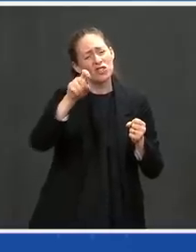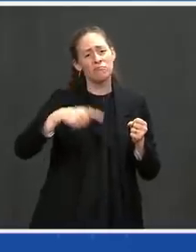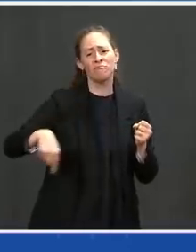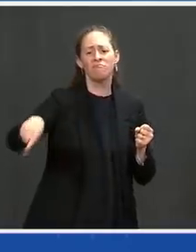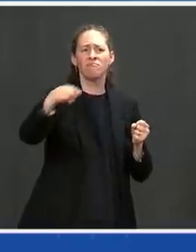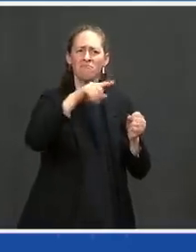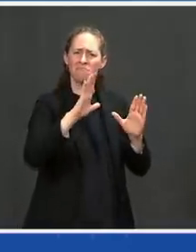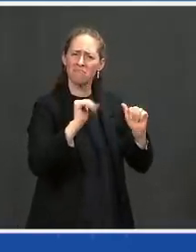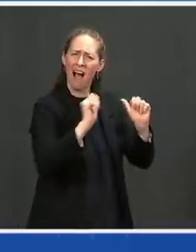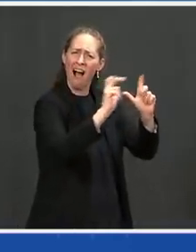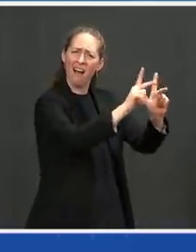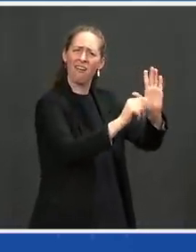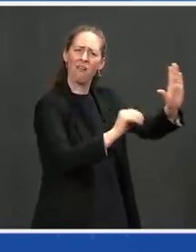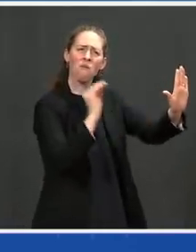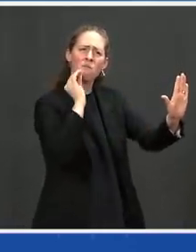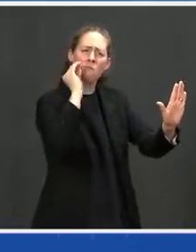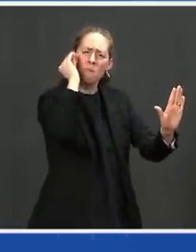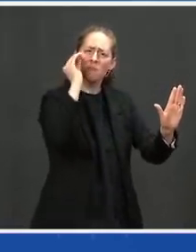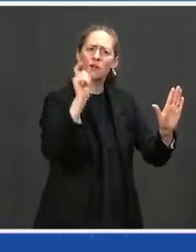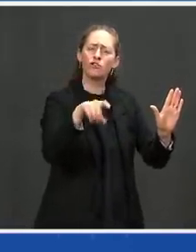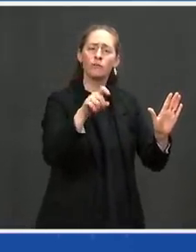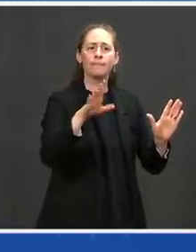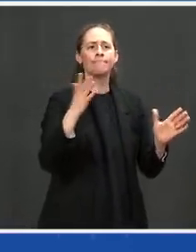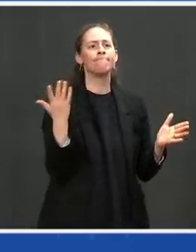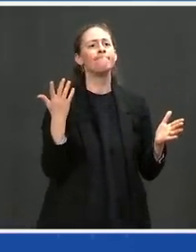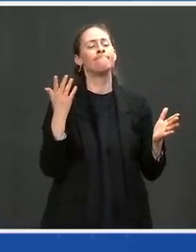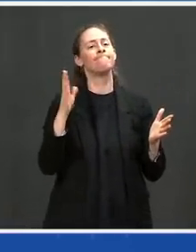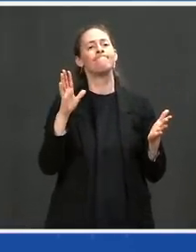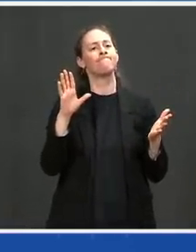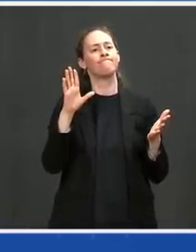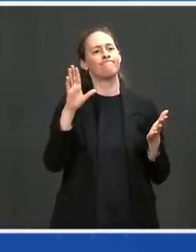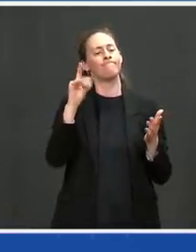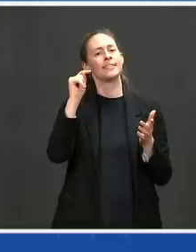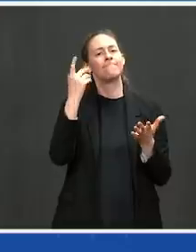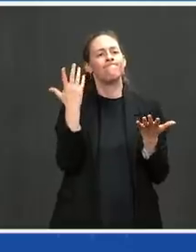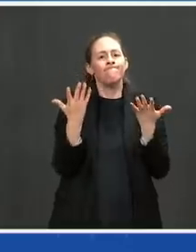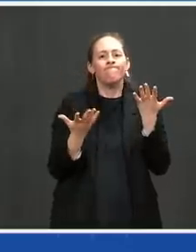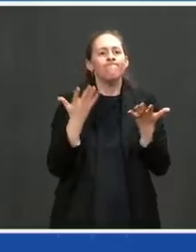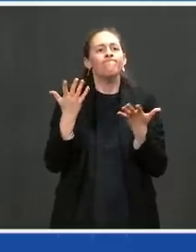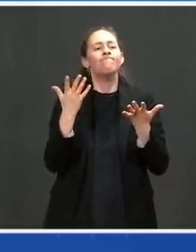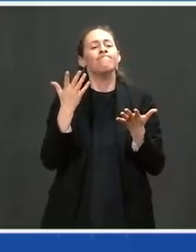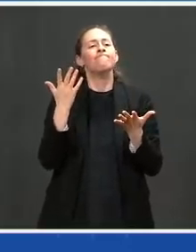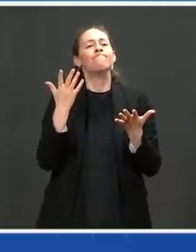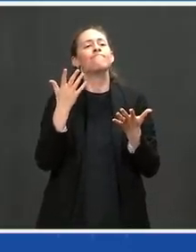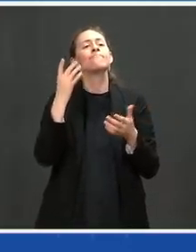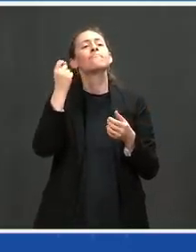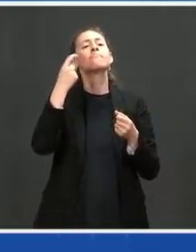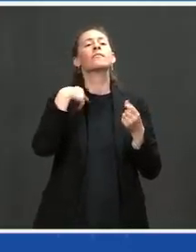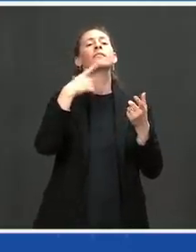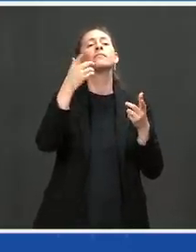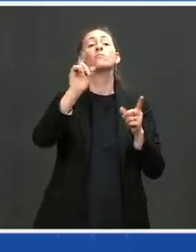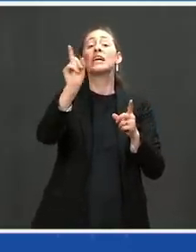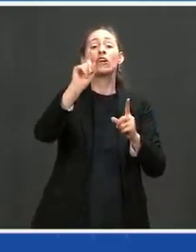The only people we're not going to let sitting there on the other side of the Rio Grande by themselves with no help are children.